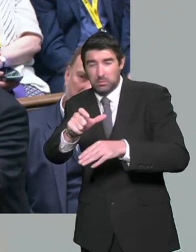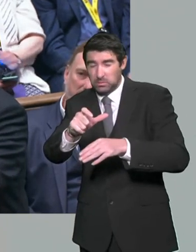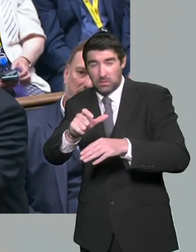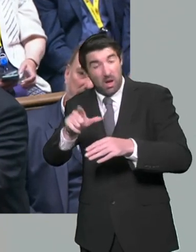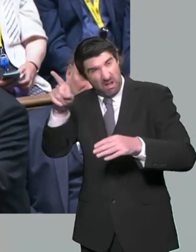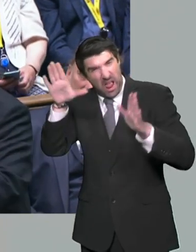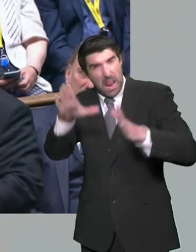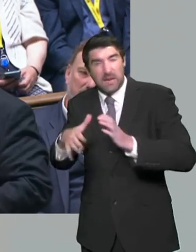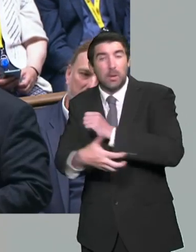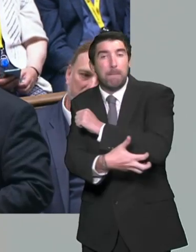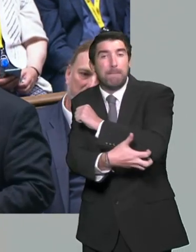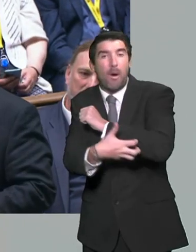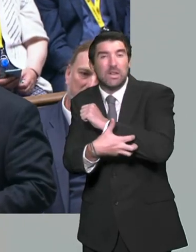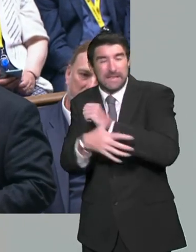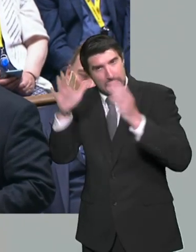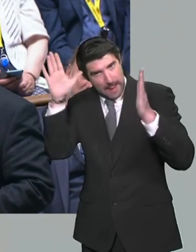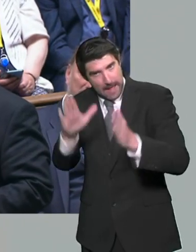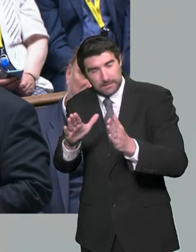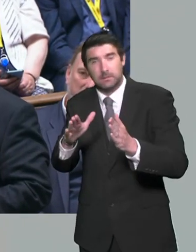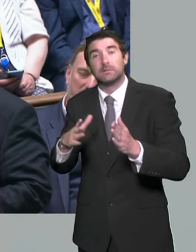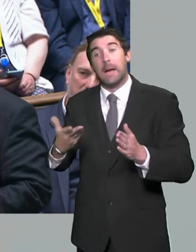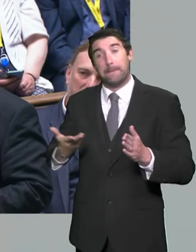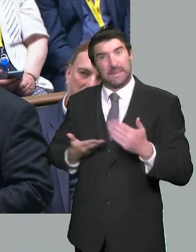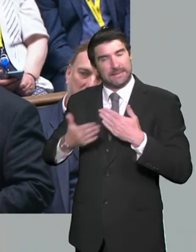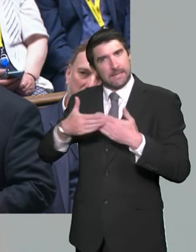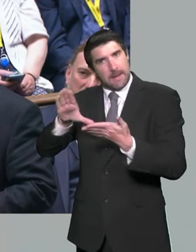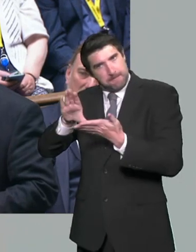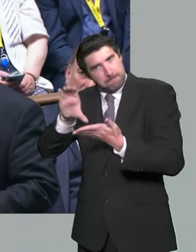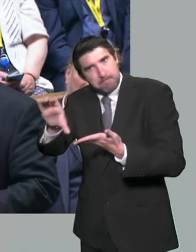mobility and business investment—the list goes on and on.